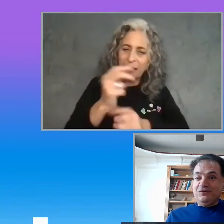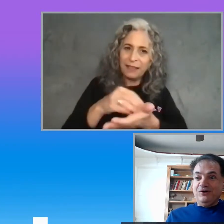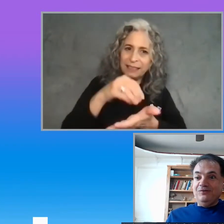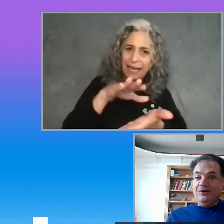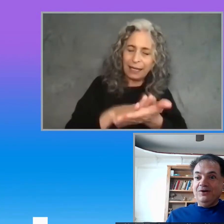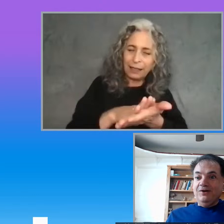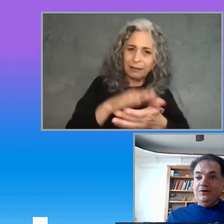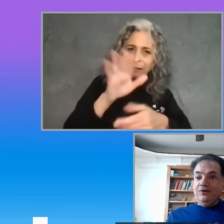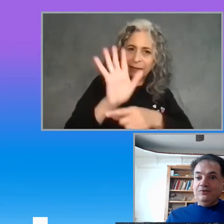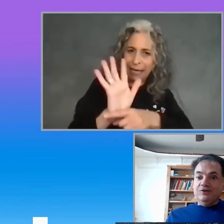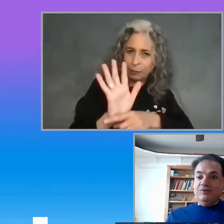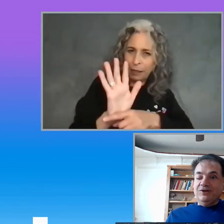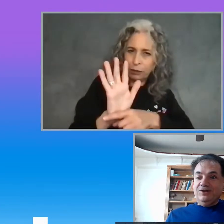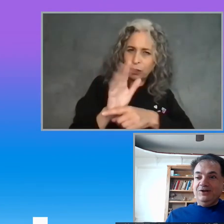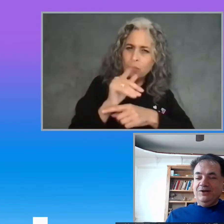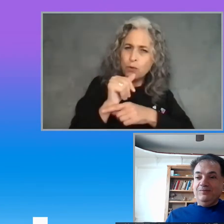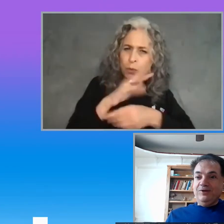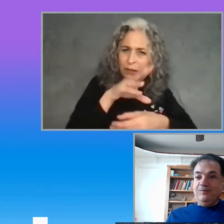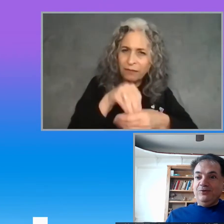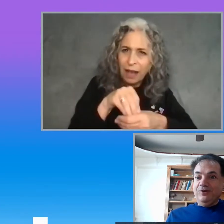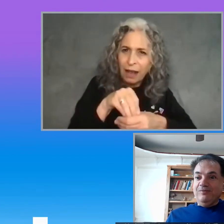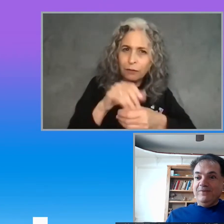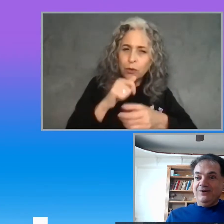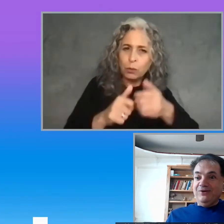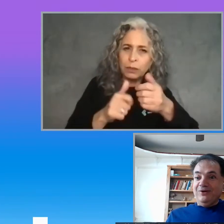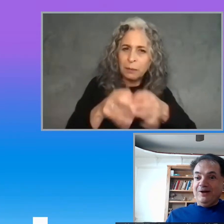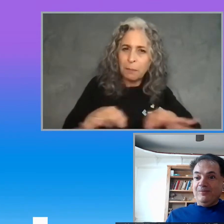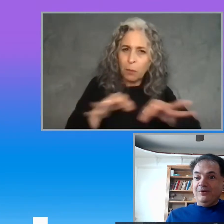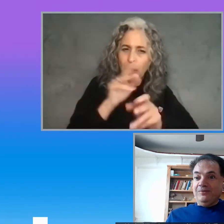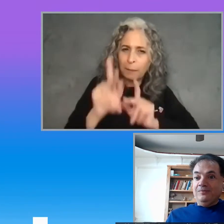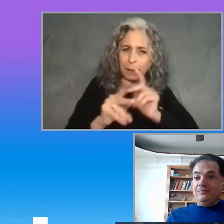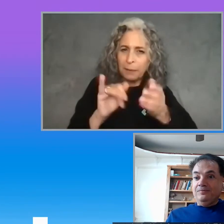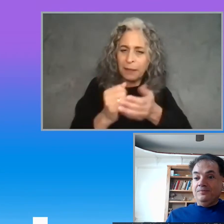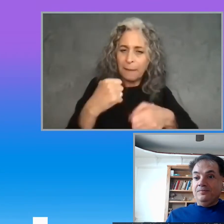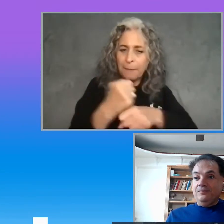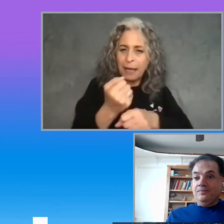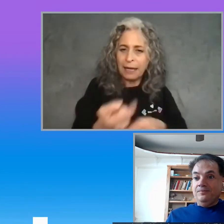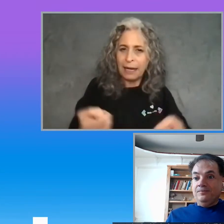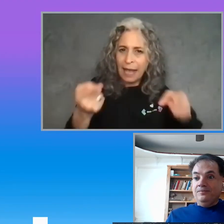was involved and who were some of the key people that made it